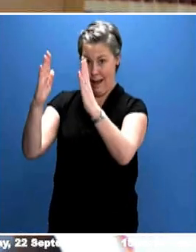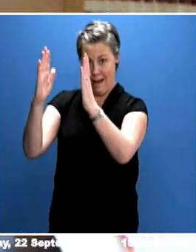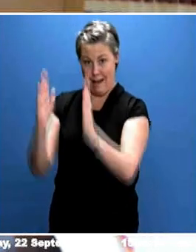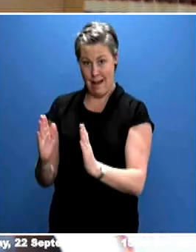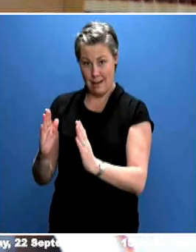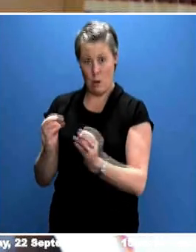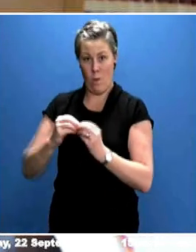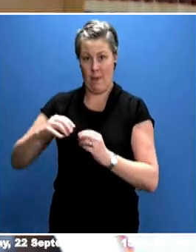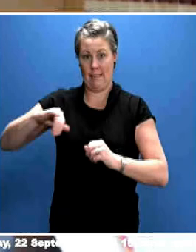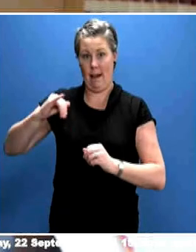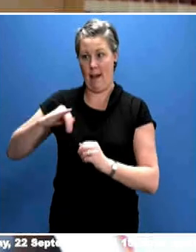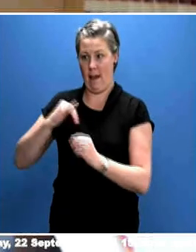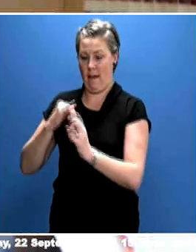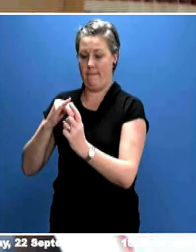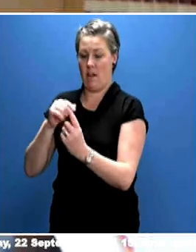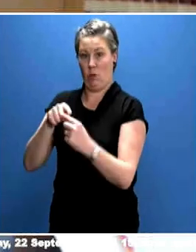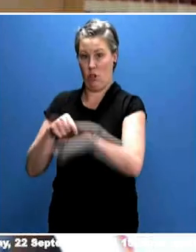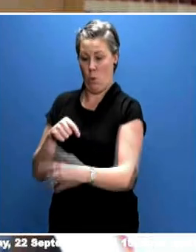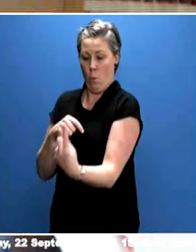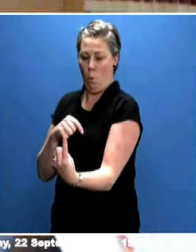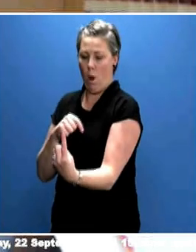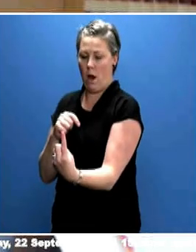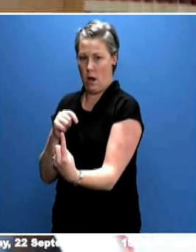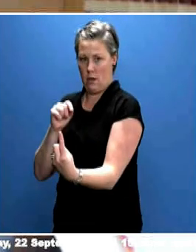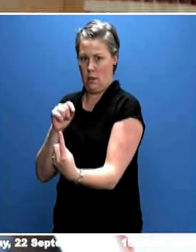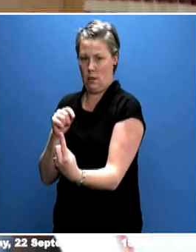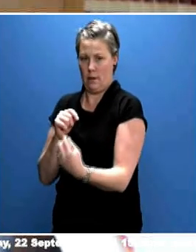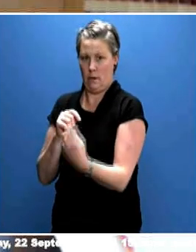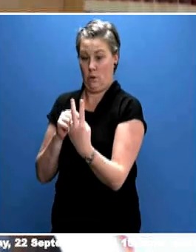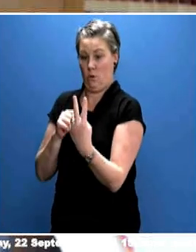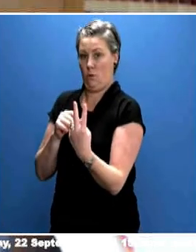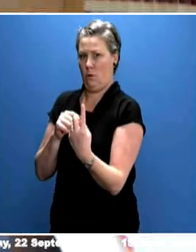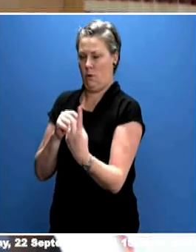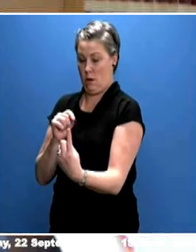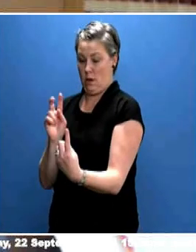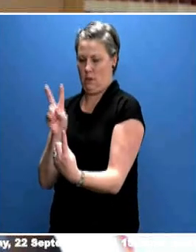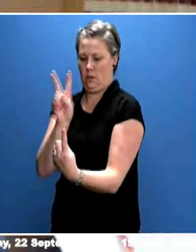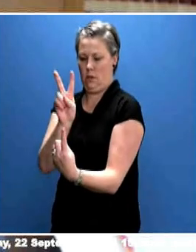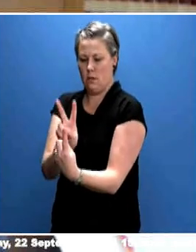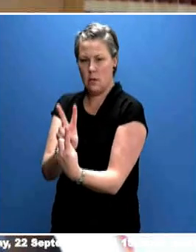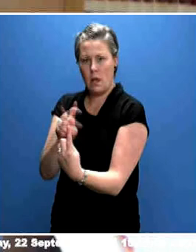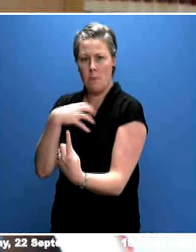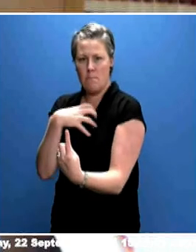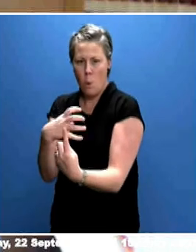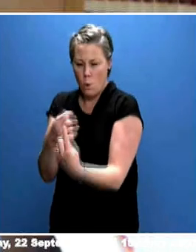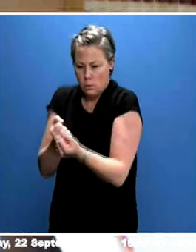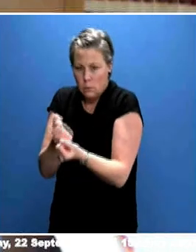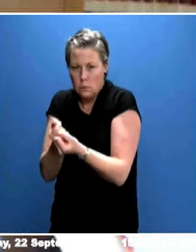2:1 with a child and provide that more intensive placement in order to ---